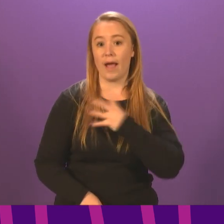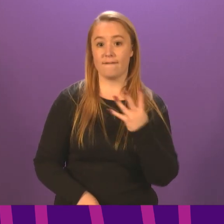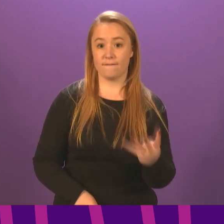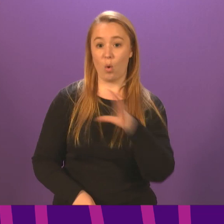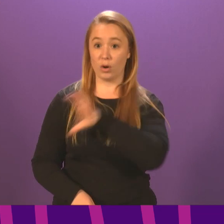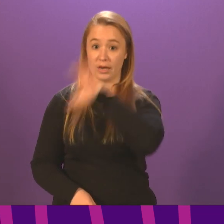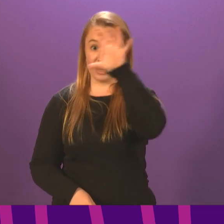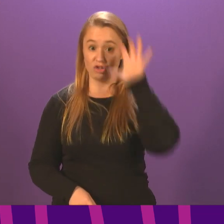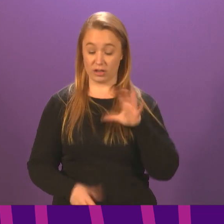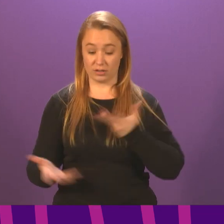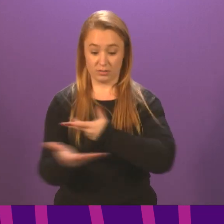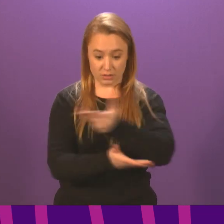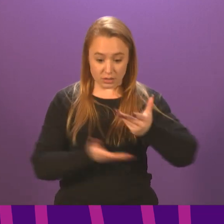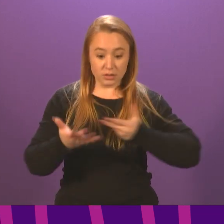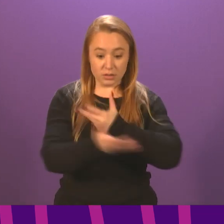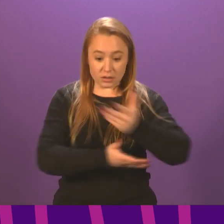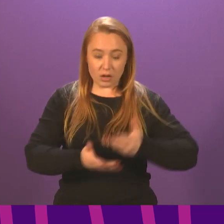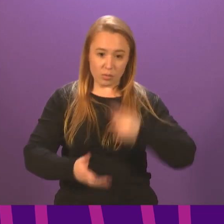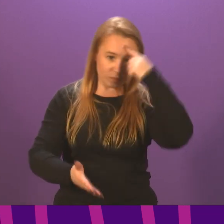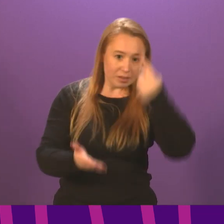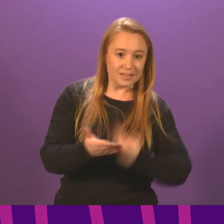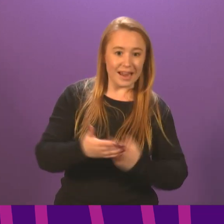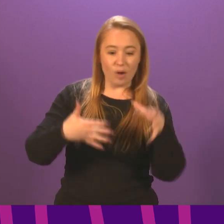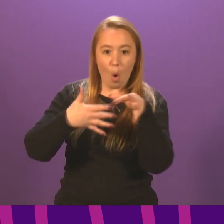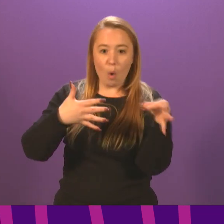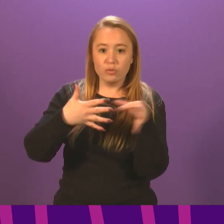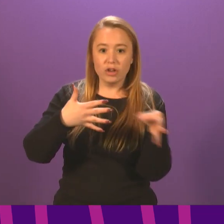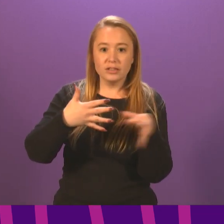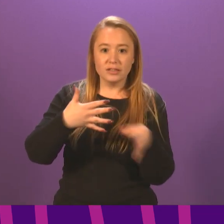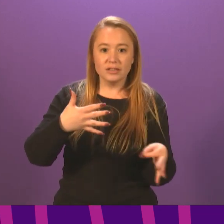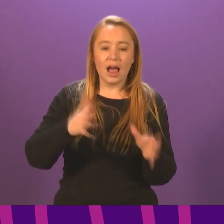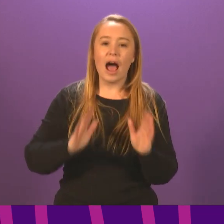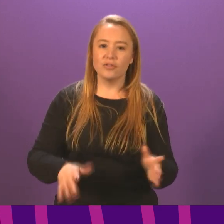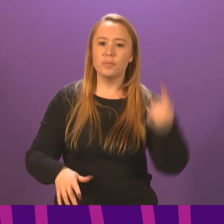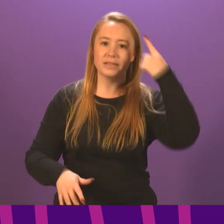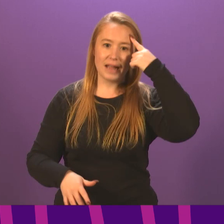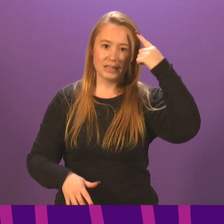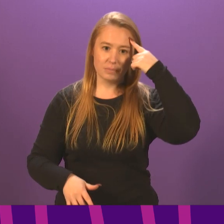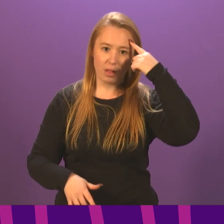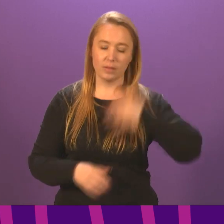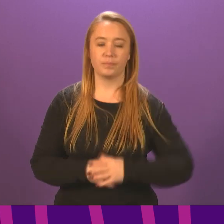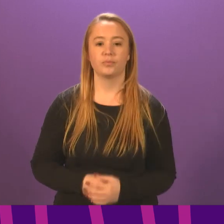call to consider what the options are. We requested the four-nations call yesterday,